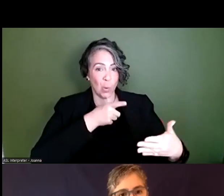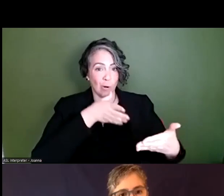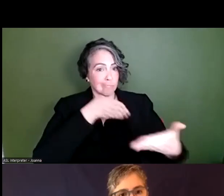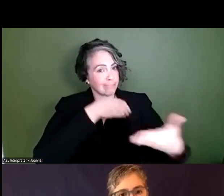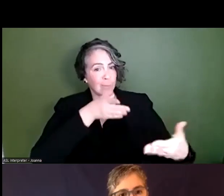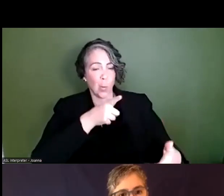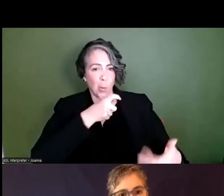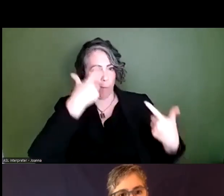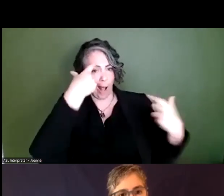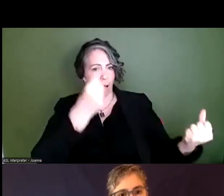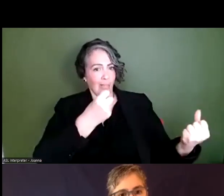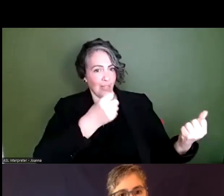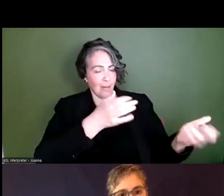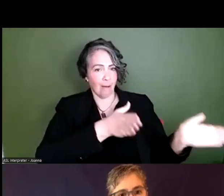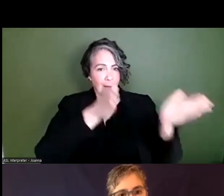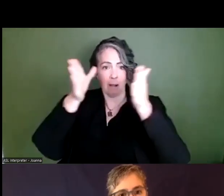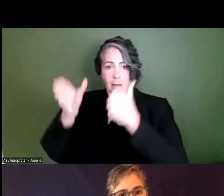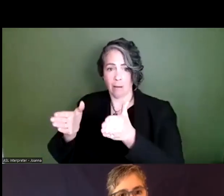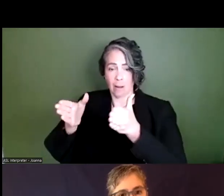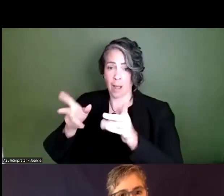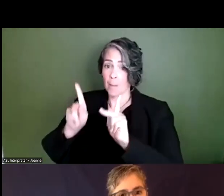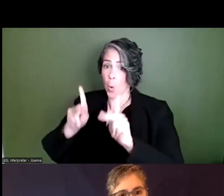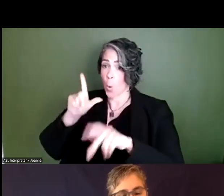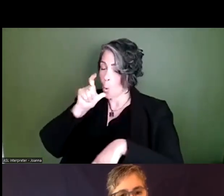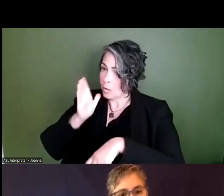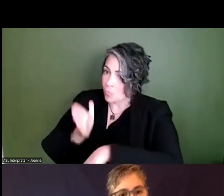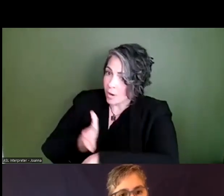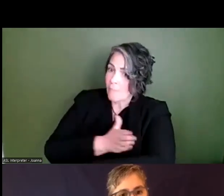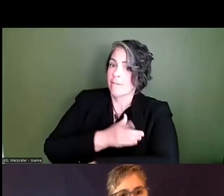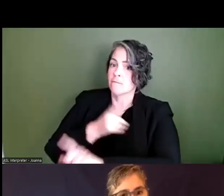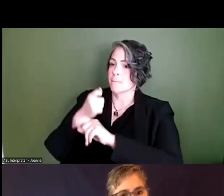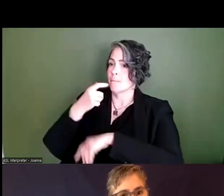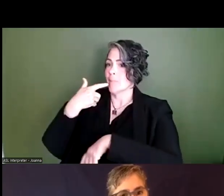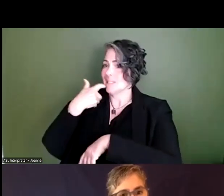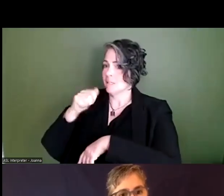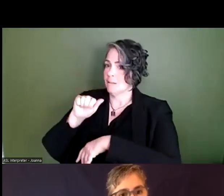who have prejudice and discriminate with people in addiction recovery. It can be the lens that people